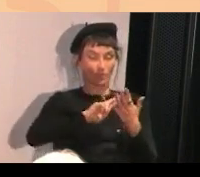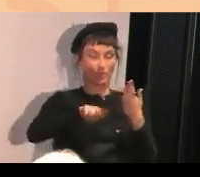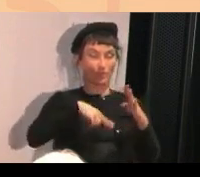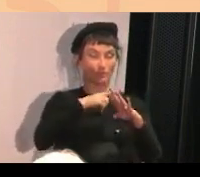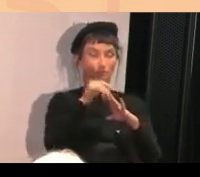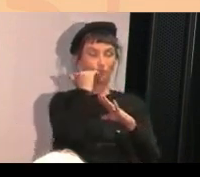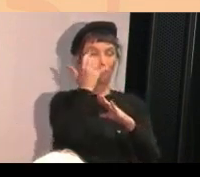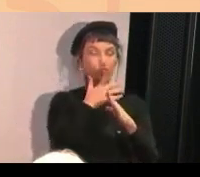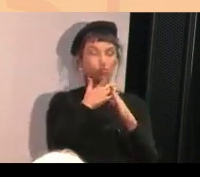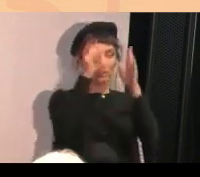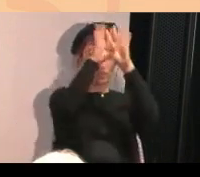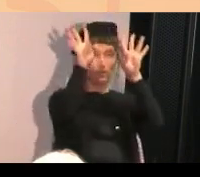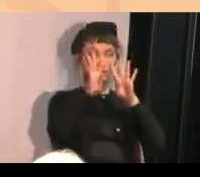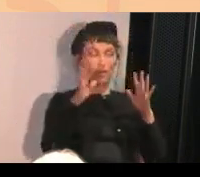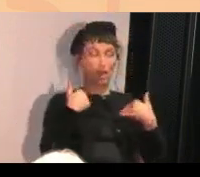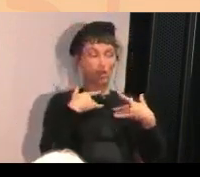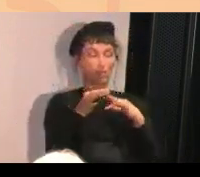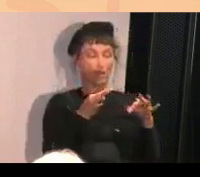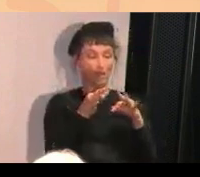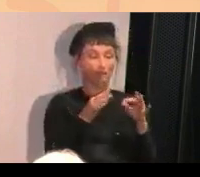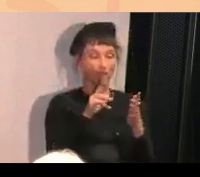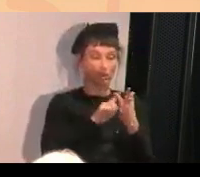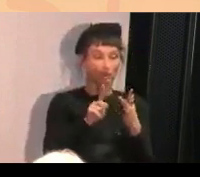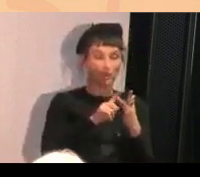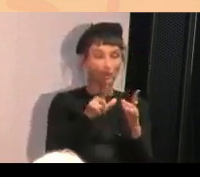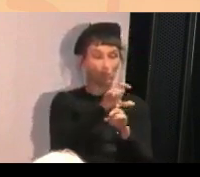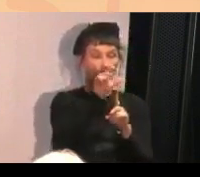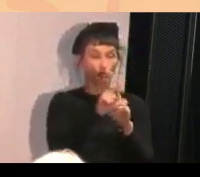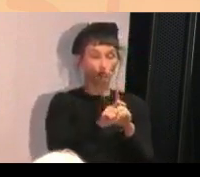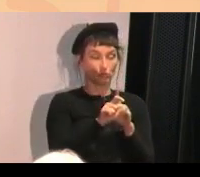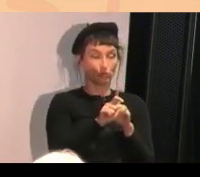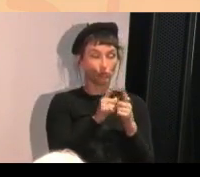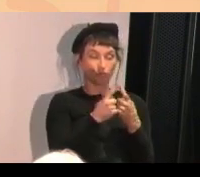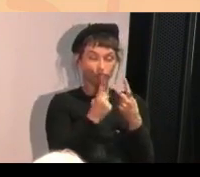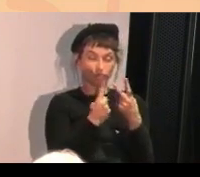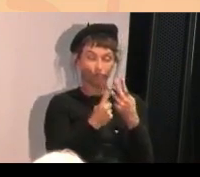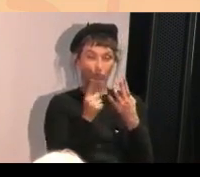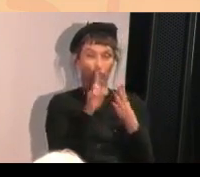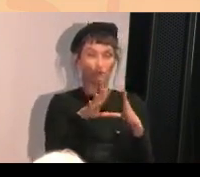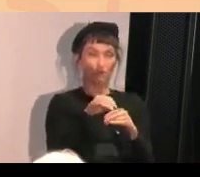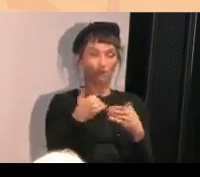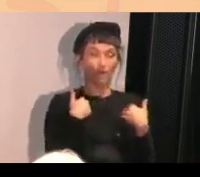Islander health plan for investment in the cultural determinants of health and of course